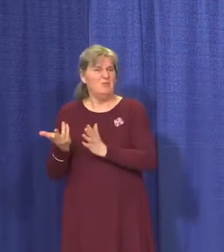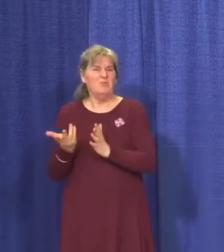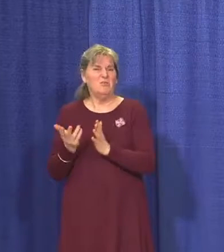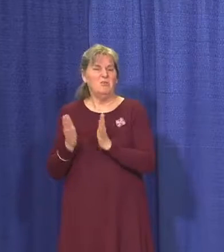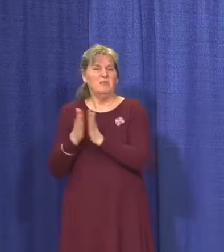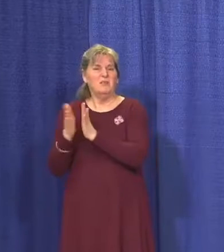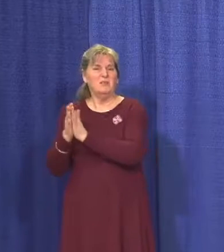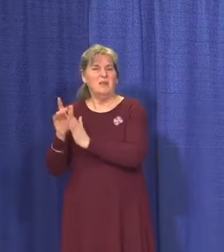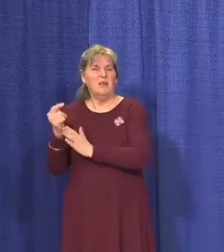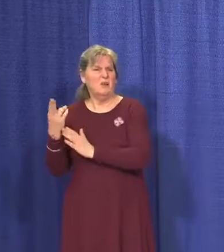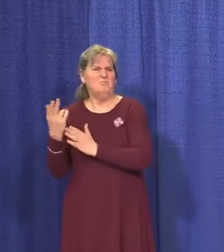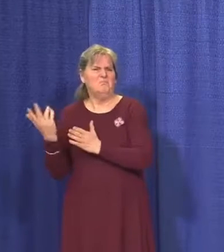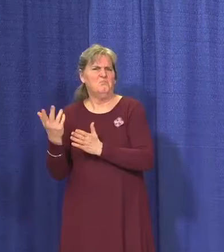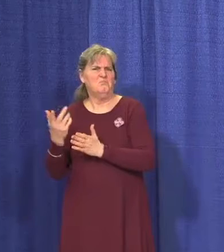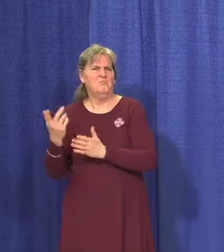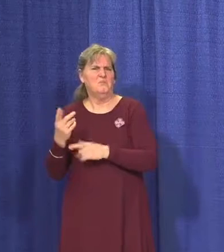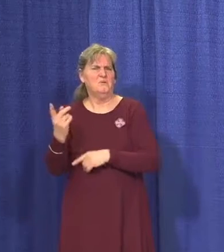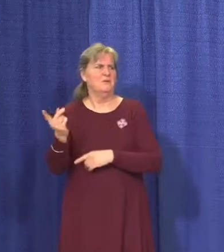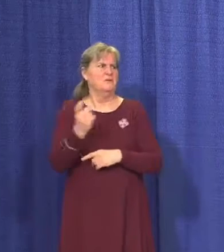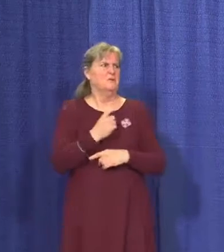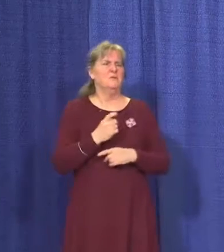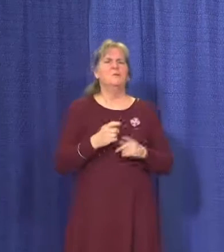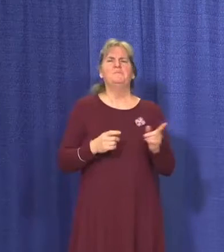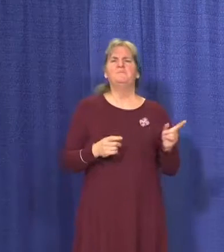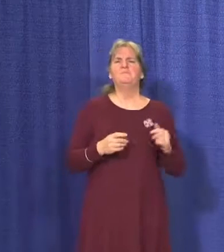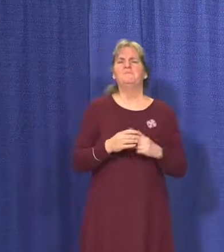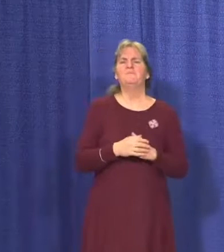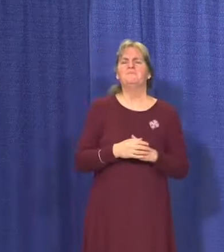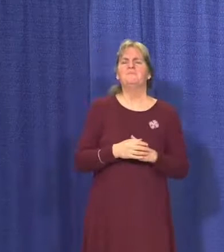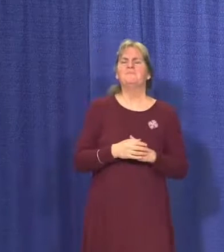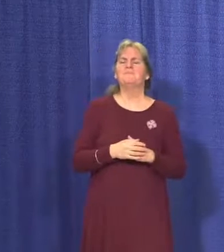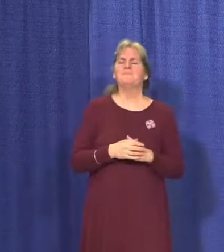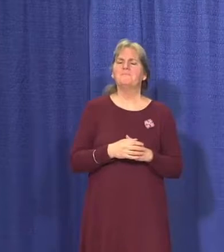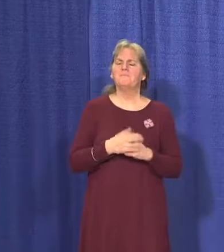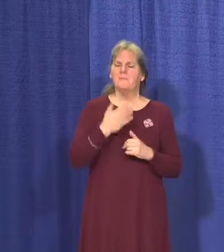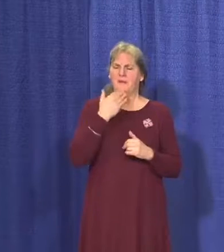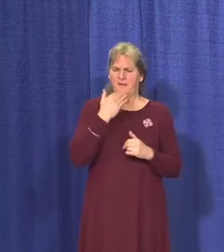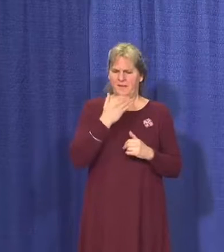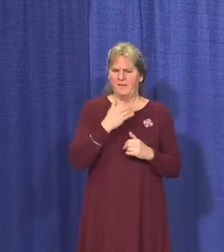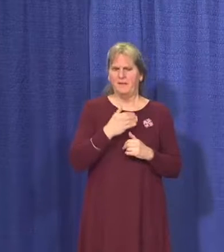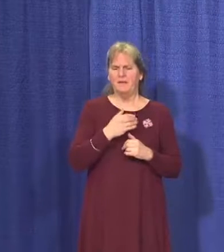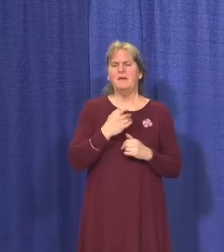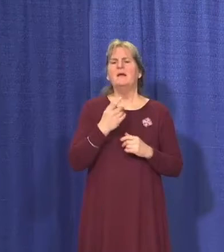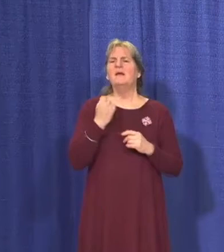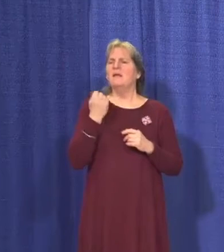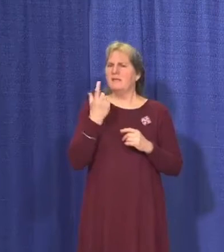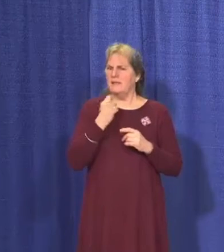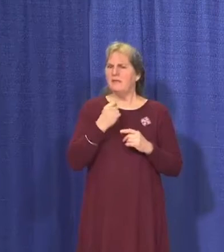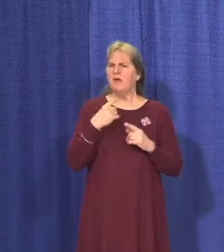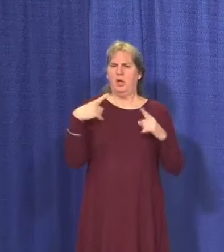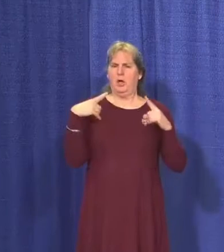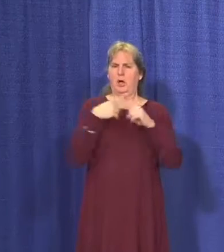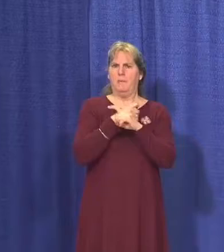Yeah, that is my question. Thank you. Of course, complex names in all